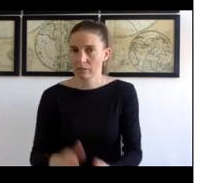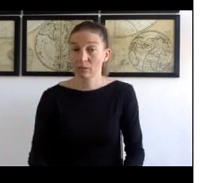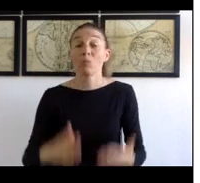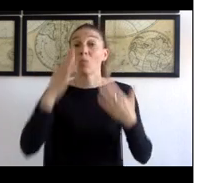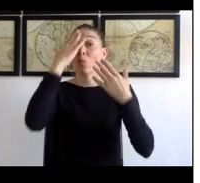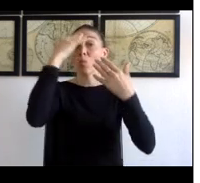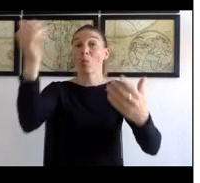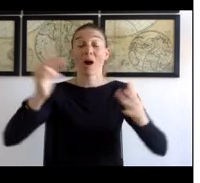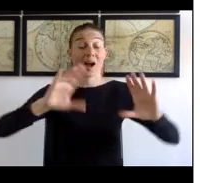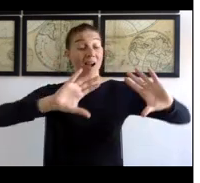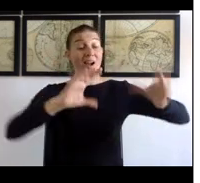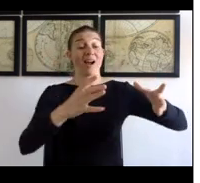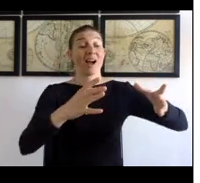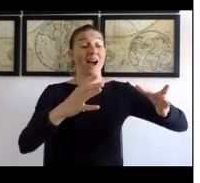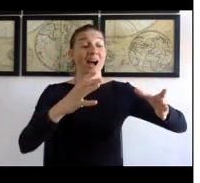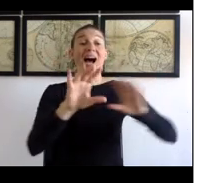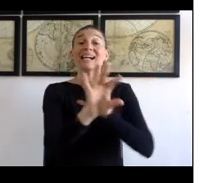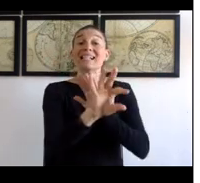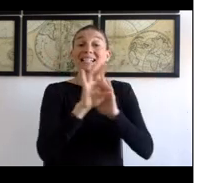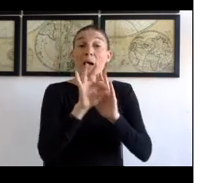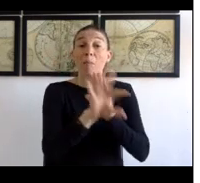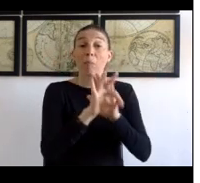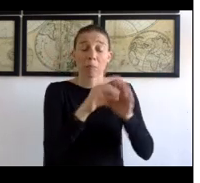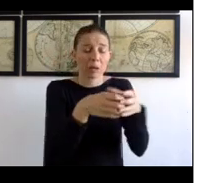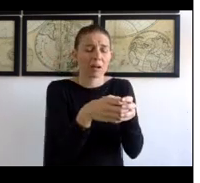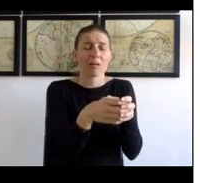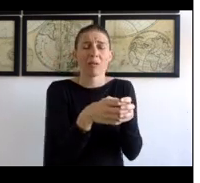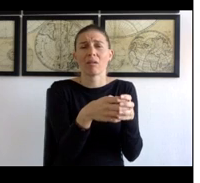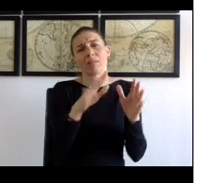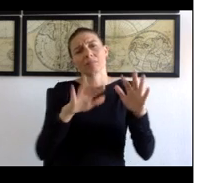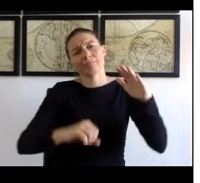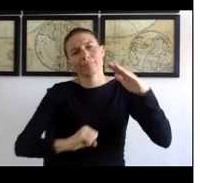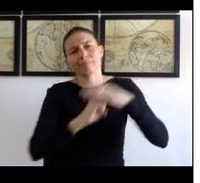Usually it's up to 1% of the total number of households.